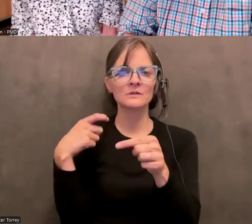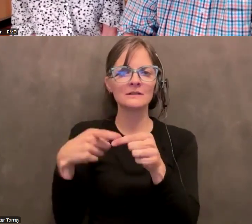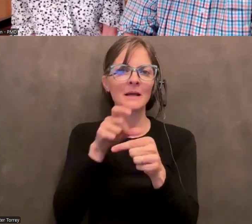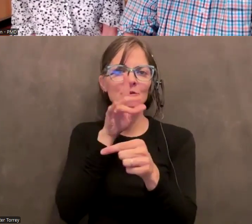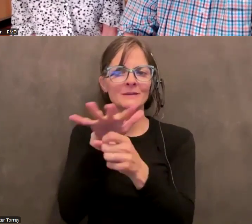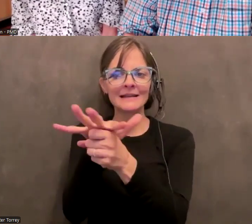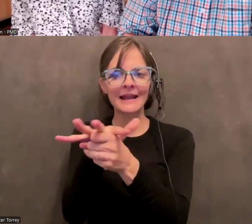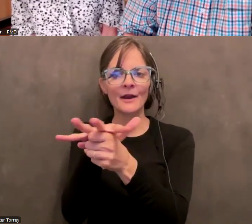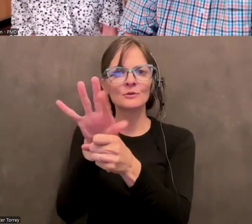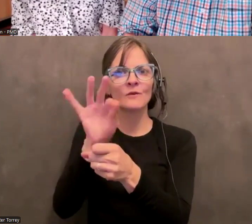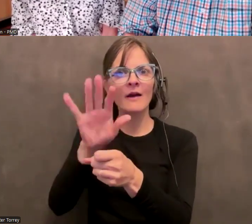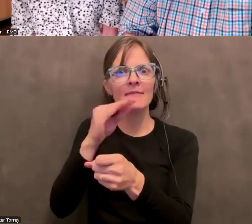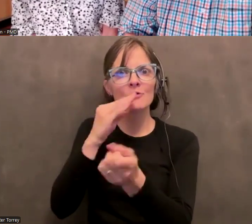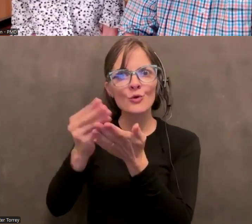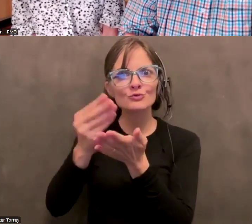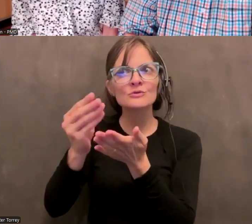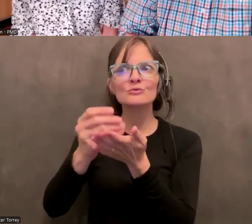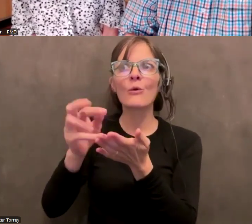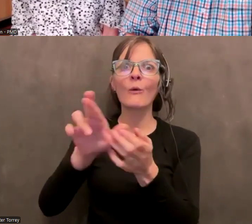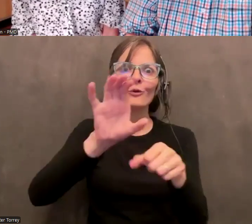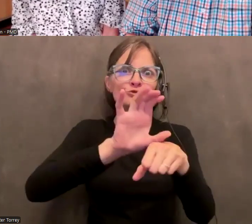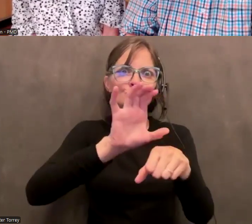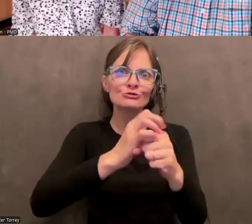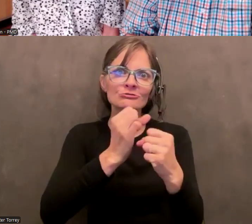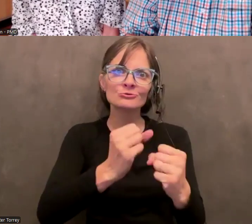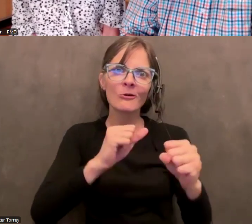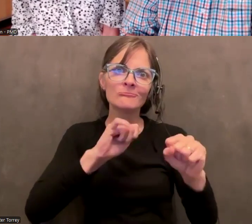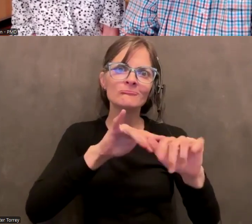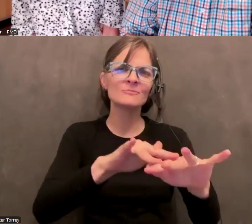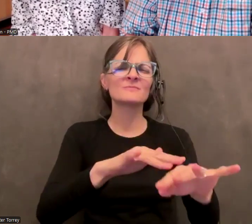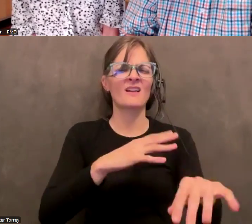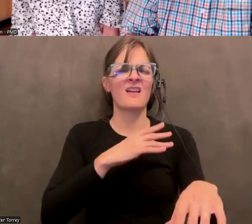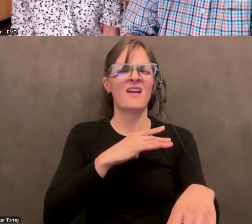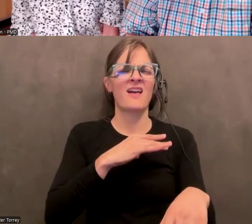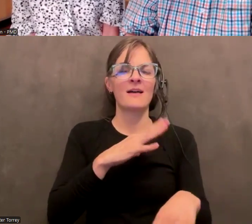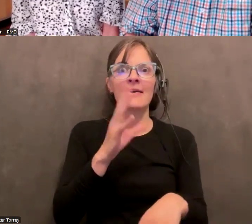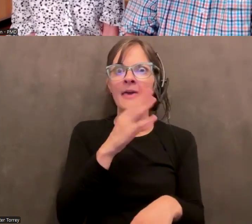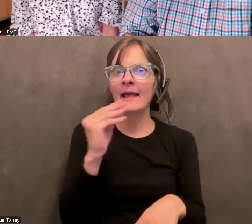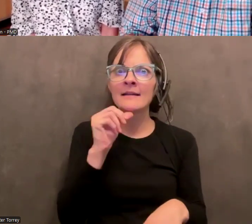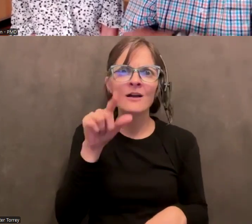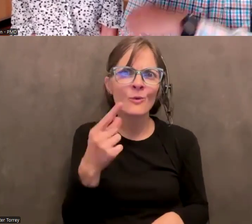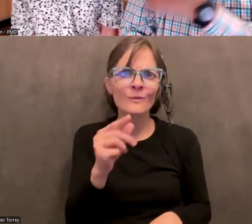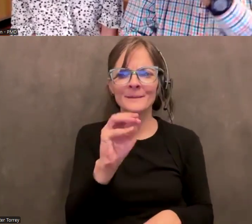It's also clear how important it is that this isn't just a media campaign, there's free online training, there's a $500 bonus,